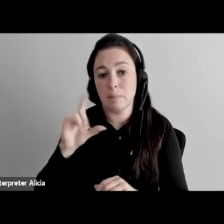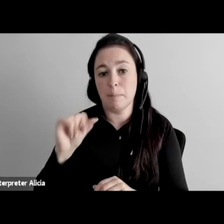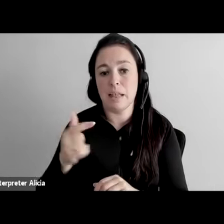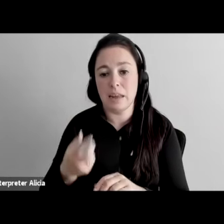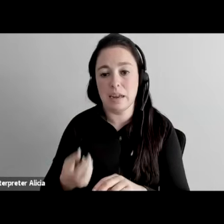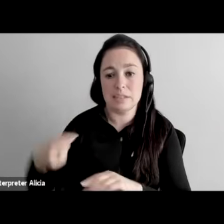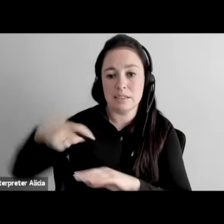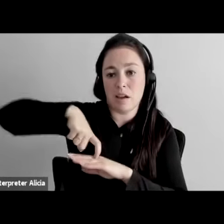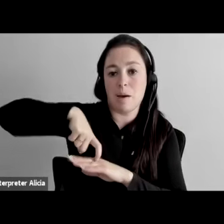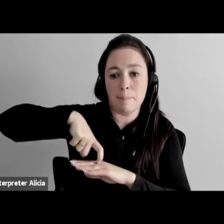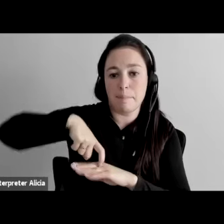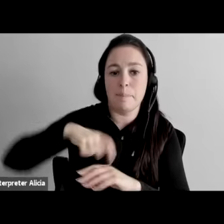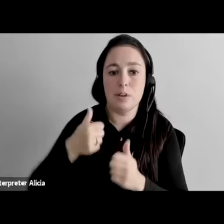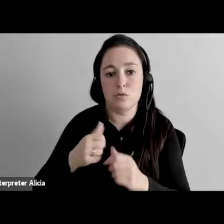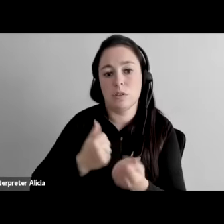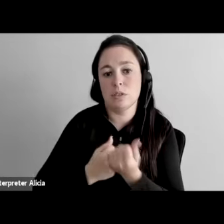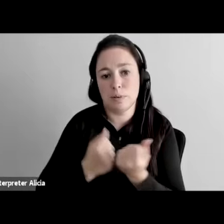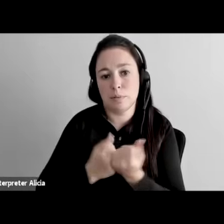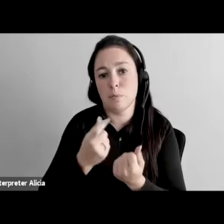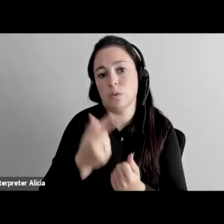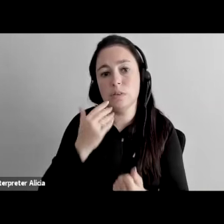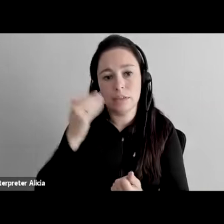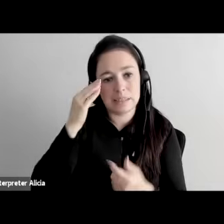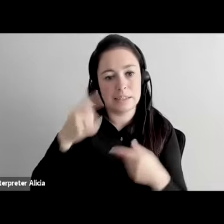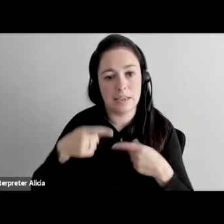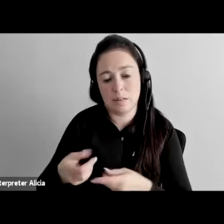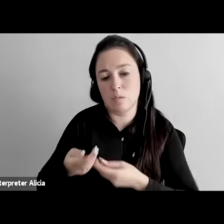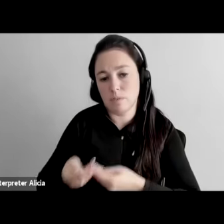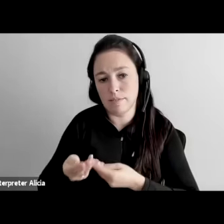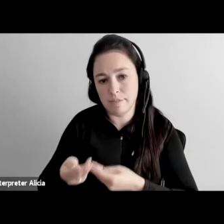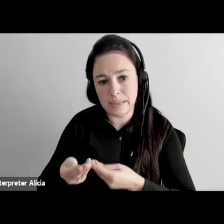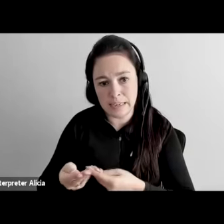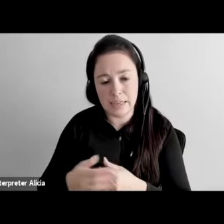Declan's head and torso are lying across me across it